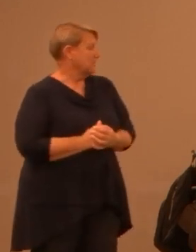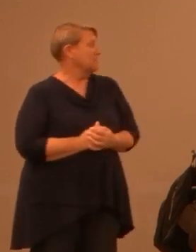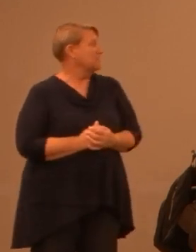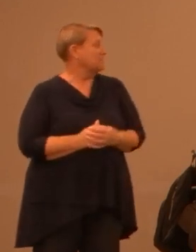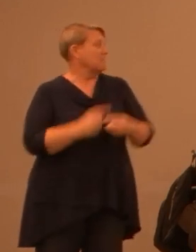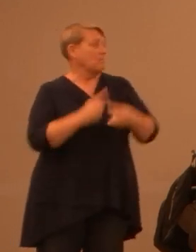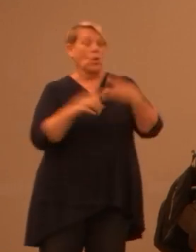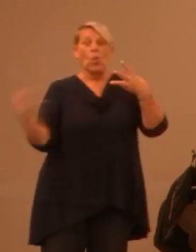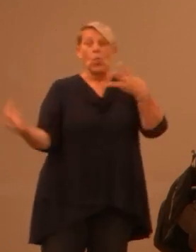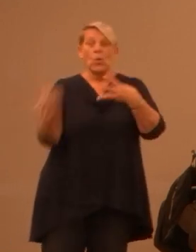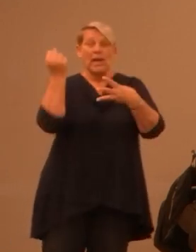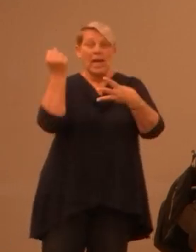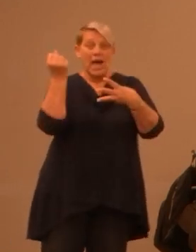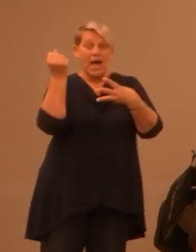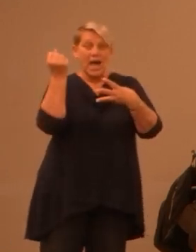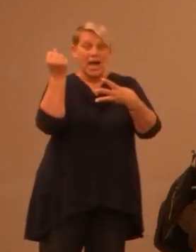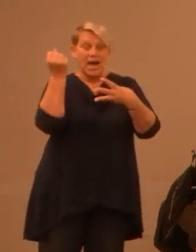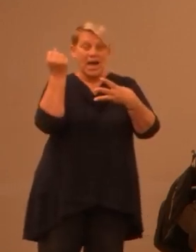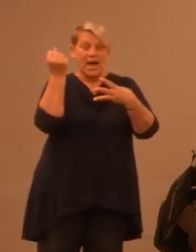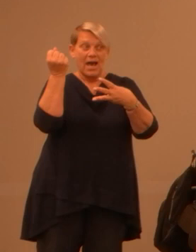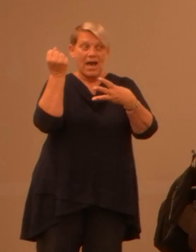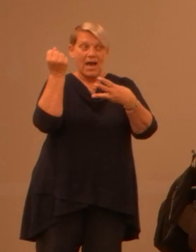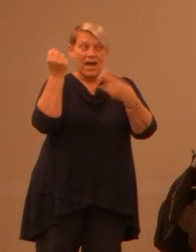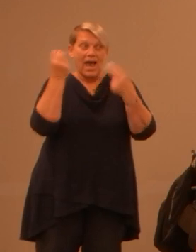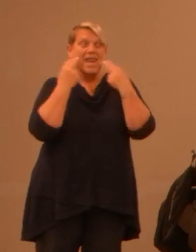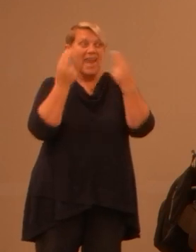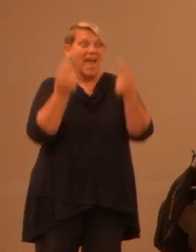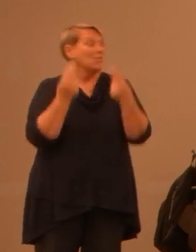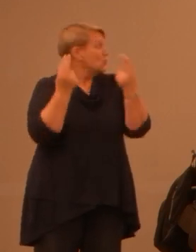And the winner is Nature Play WA.